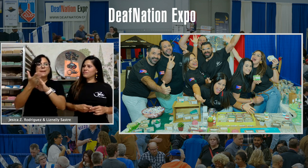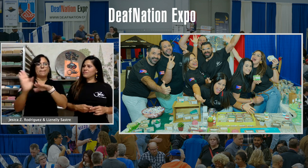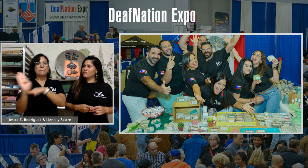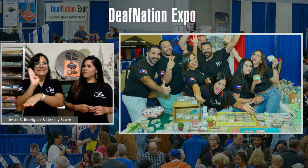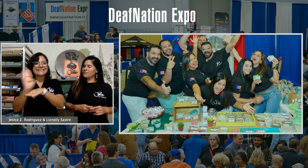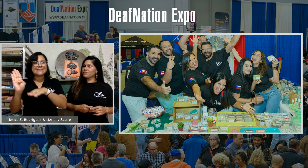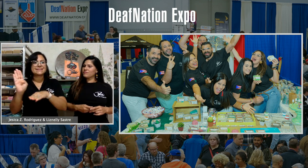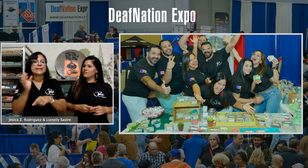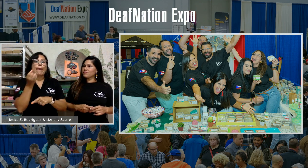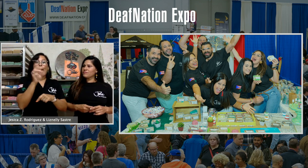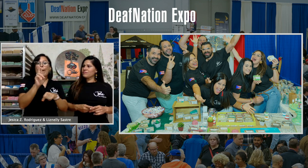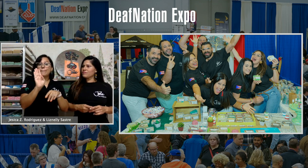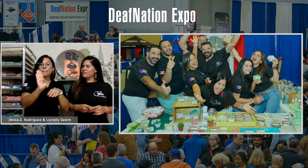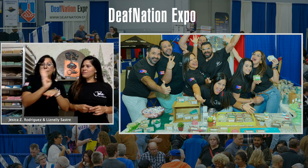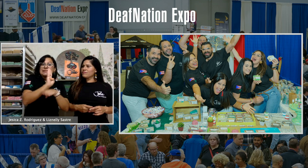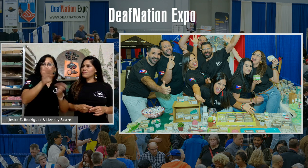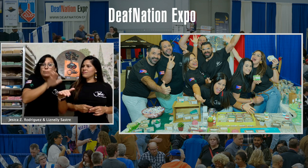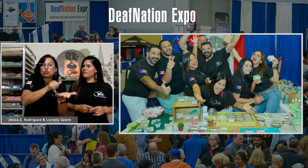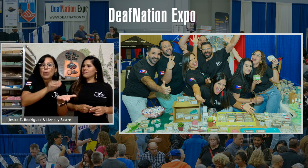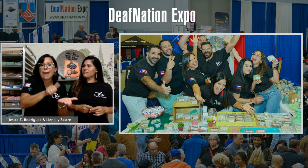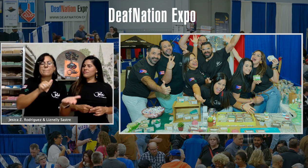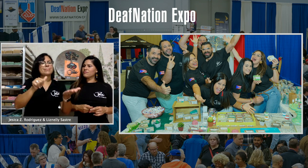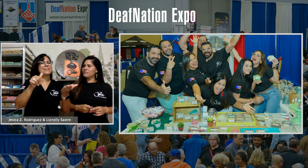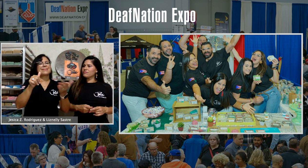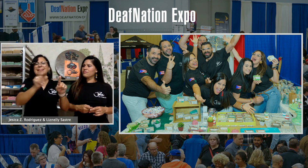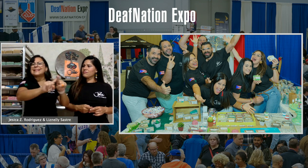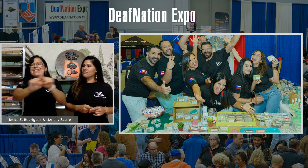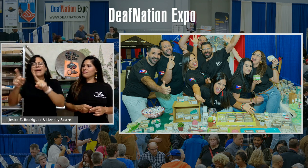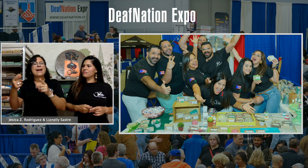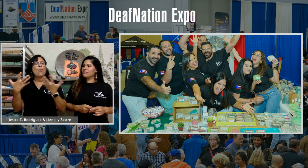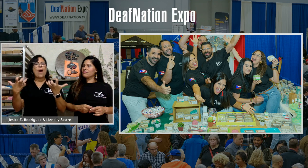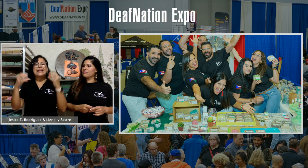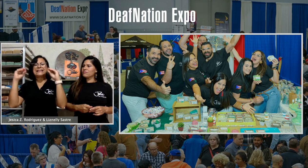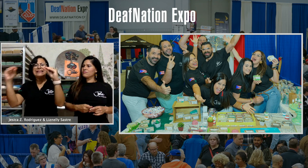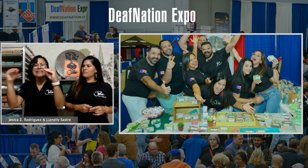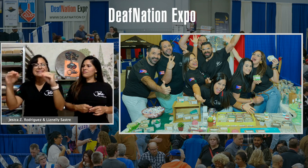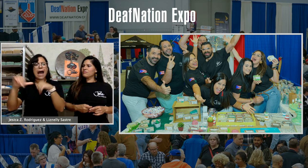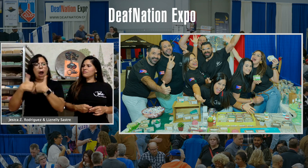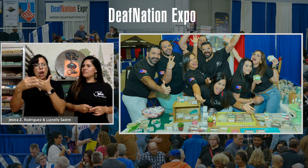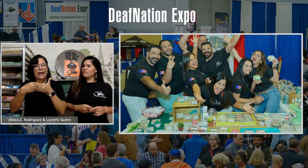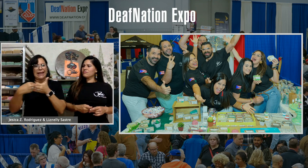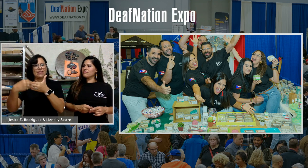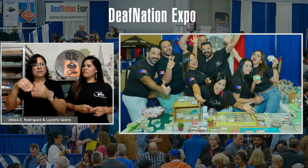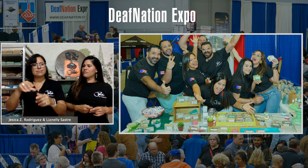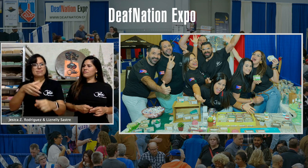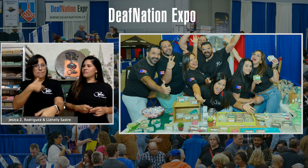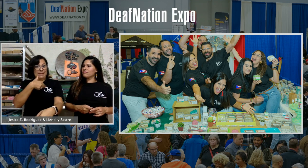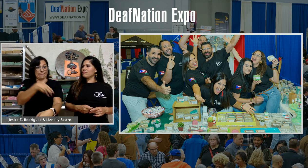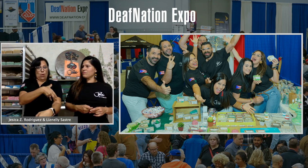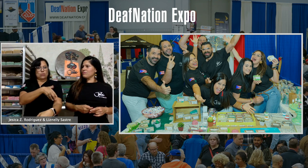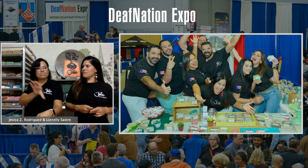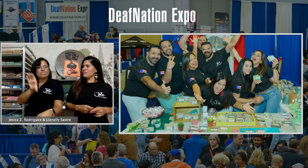business owners or make soaps, or different things. I want to teach them and guide them.